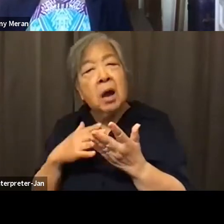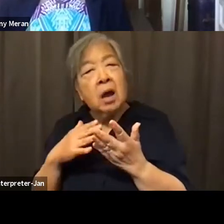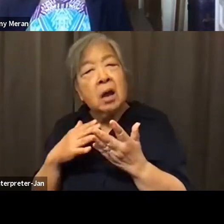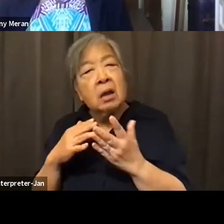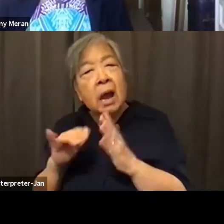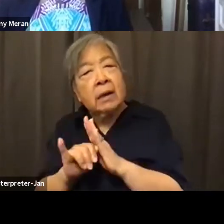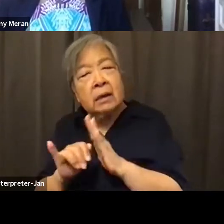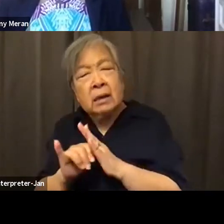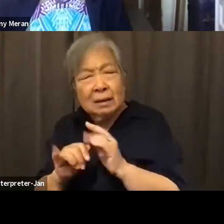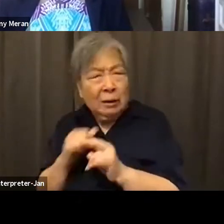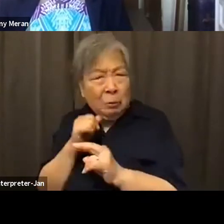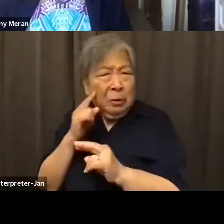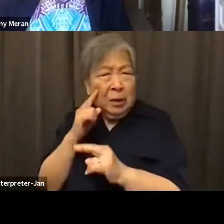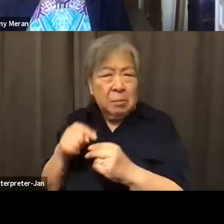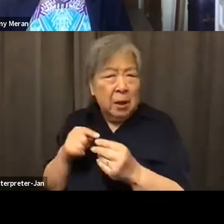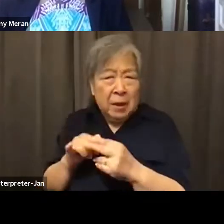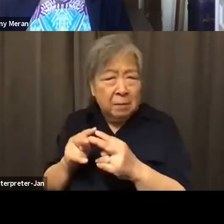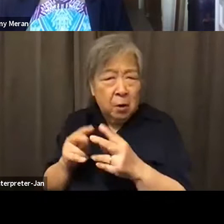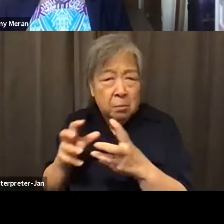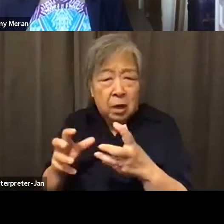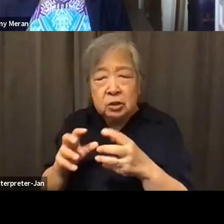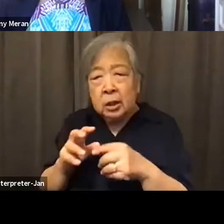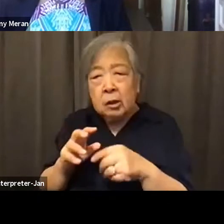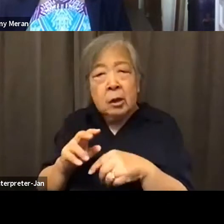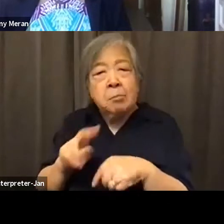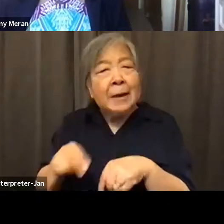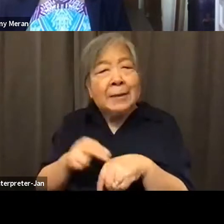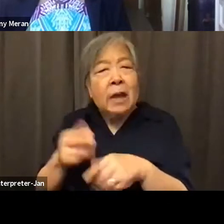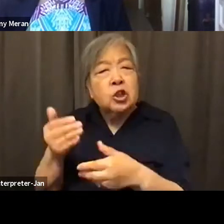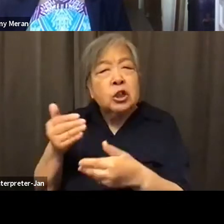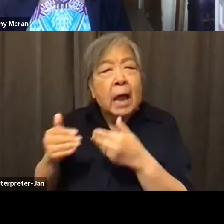very much at home, such as your nationality or perceived wealth.